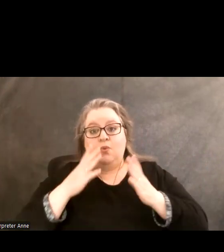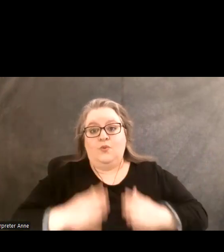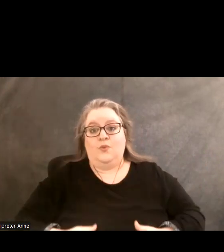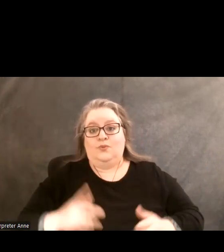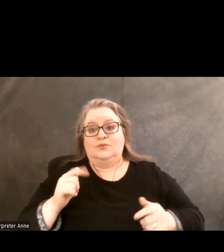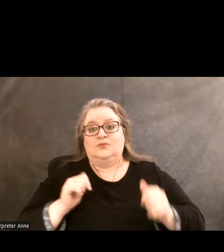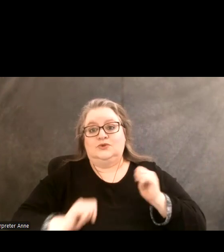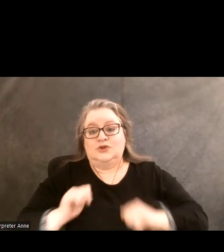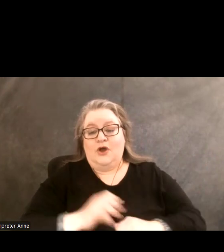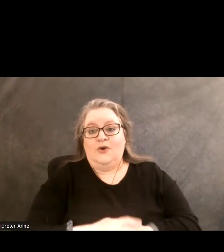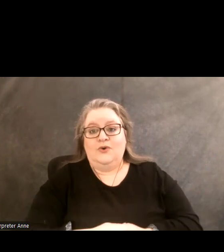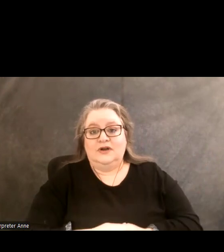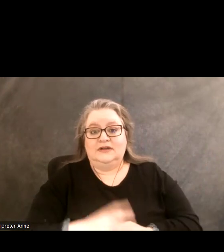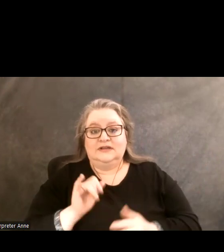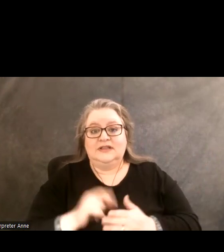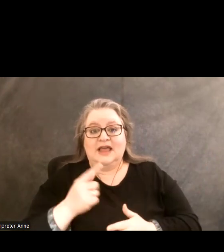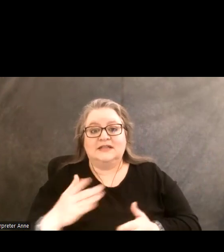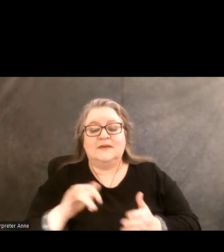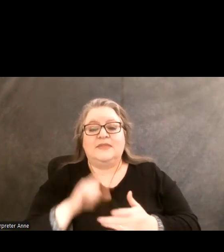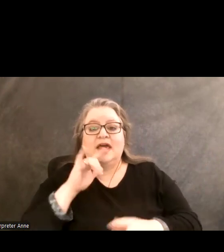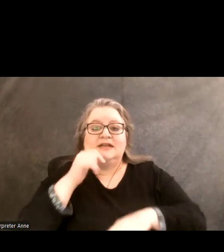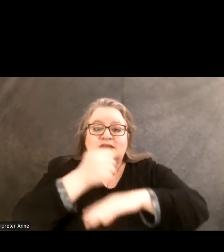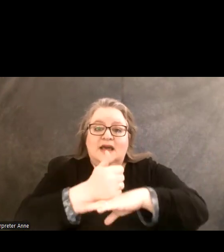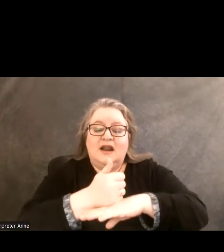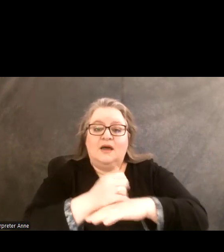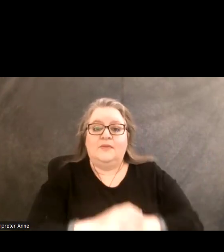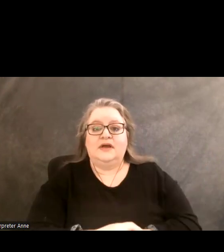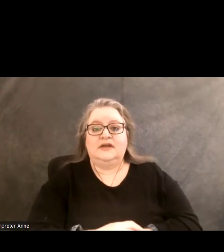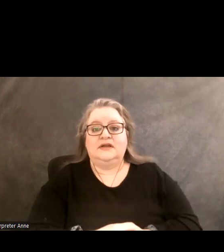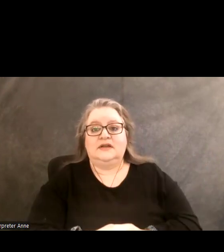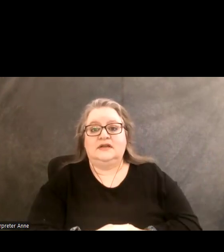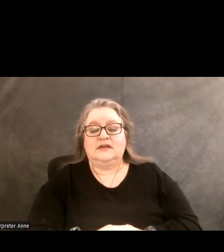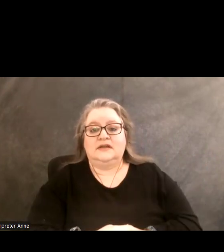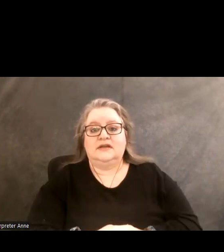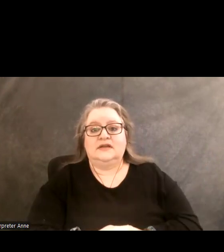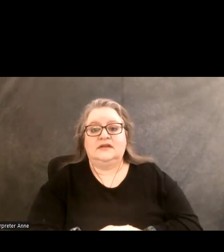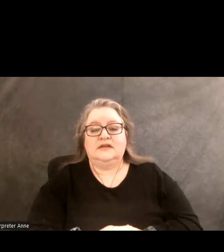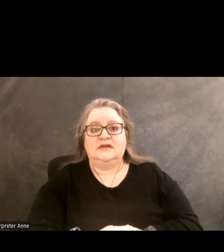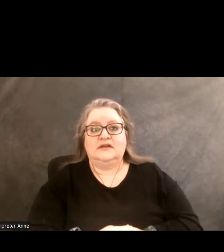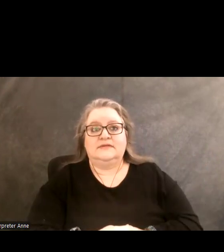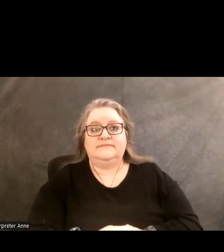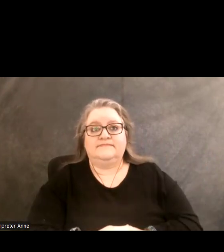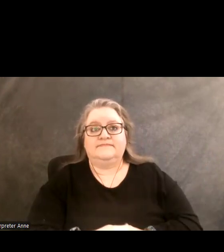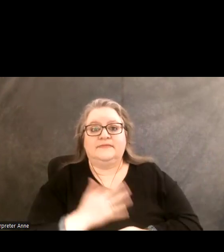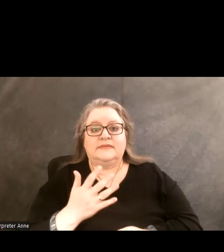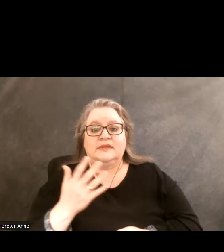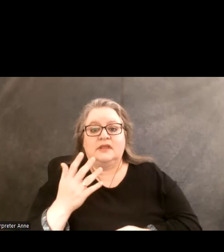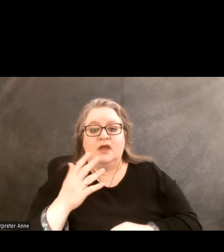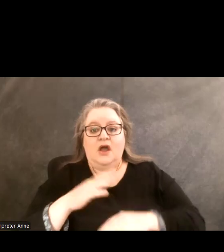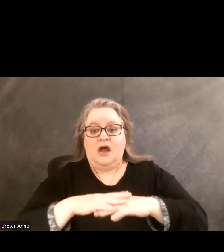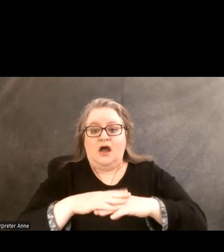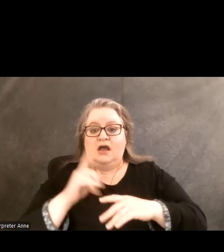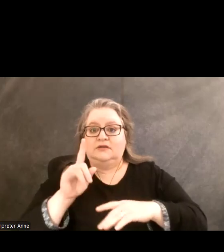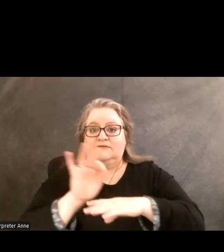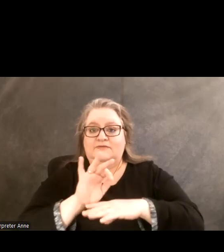something that is set up on a piece of furniture that is